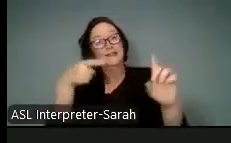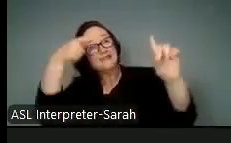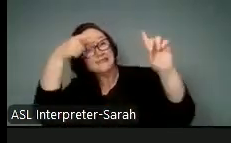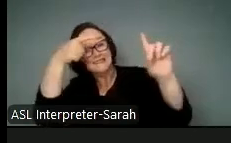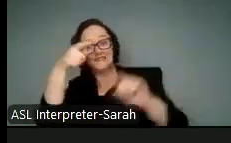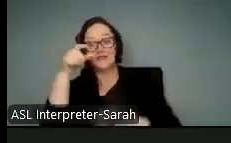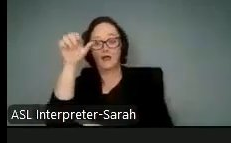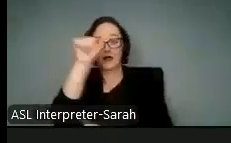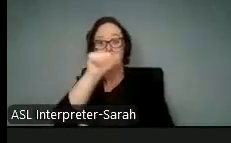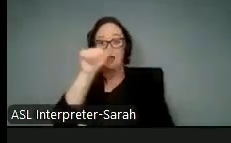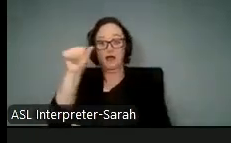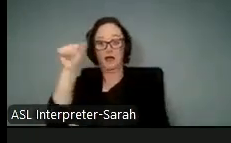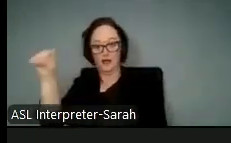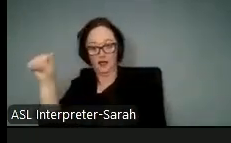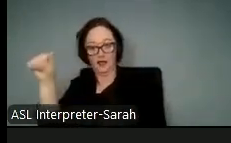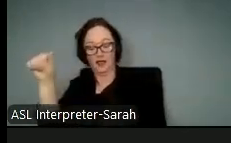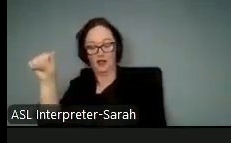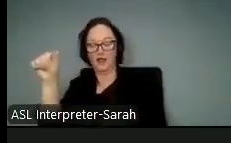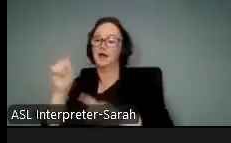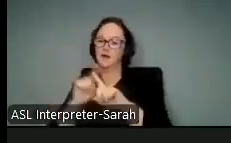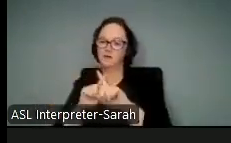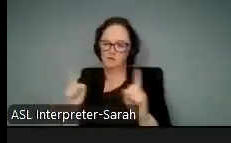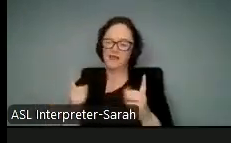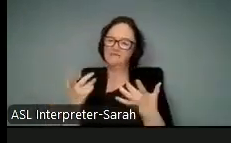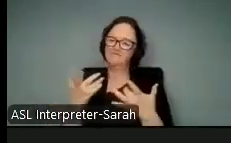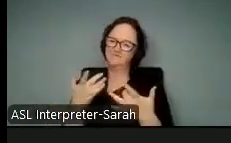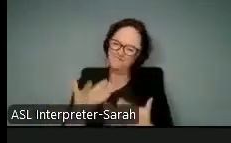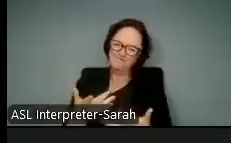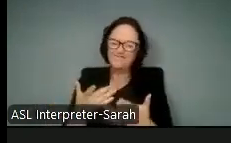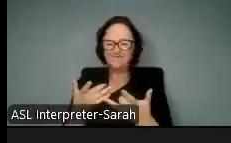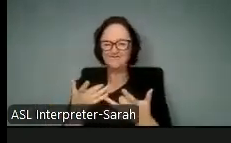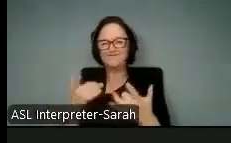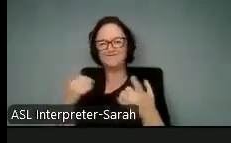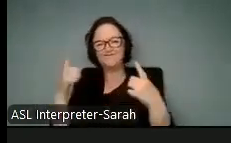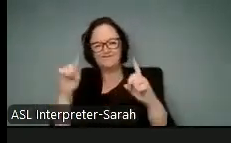that's the realistic expectation. And in fact, the ADA Title II, Section 508,